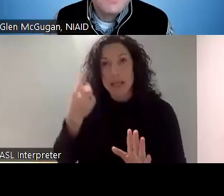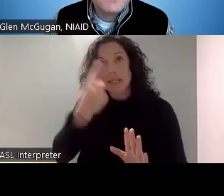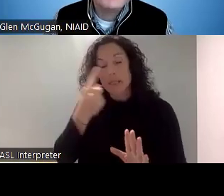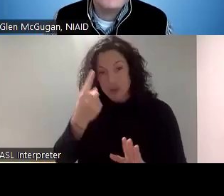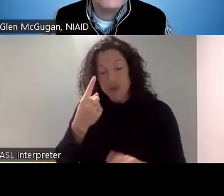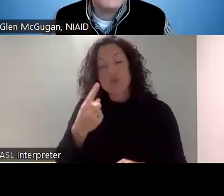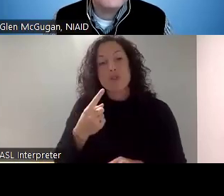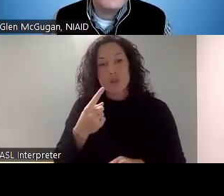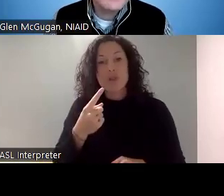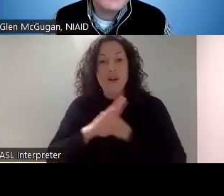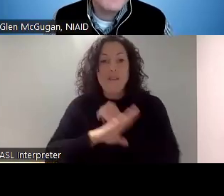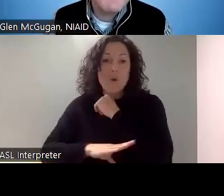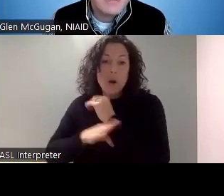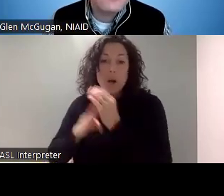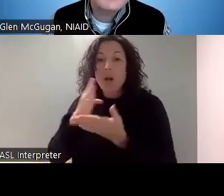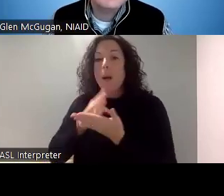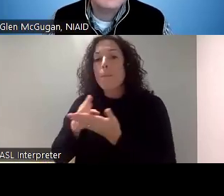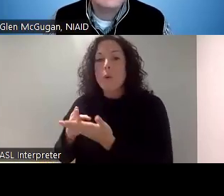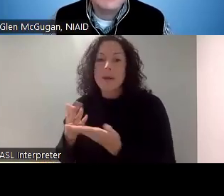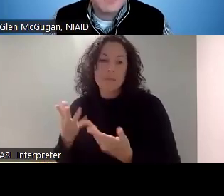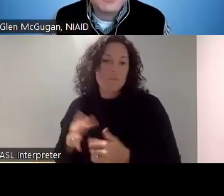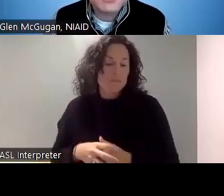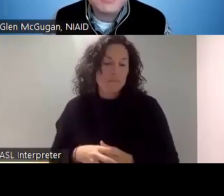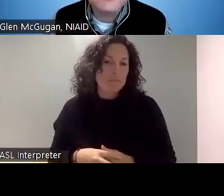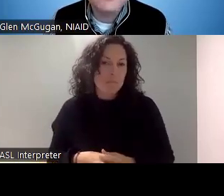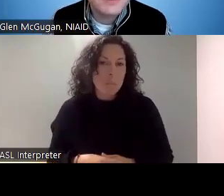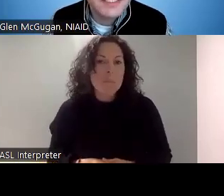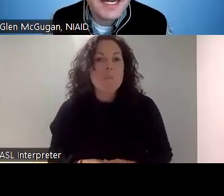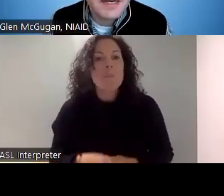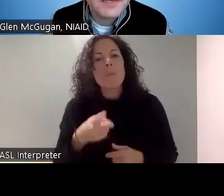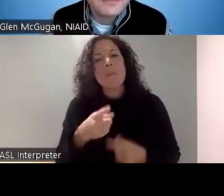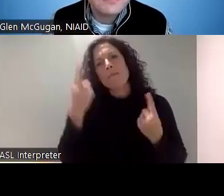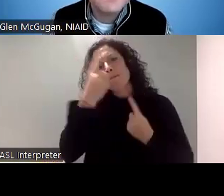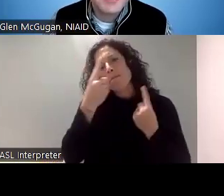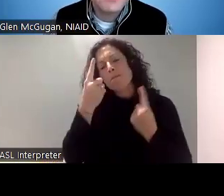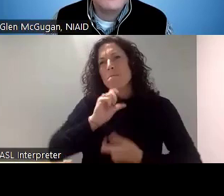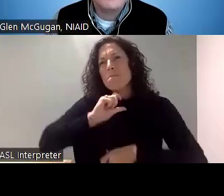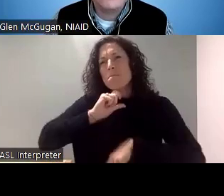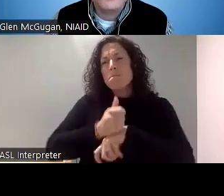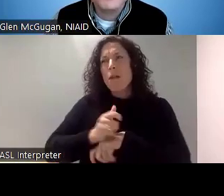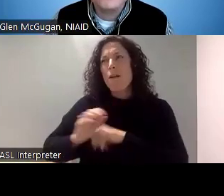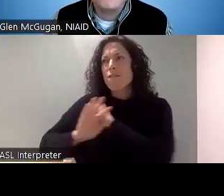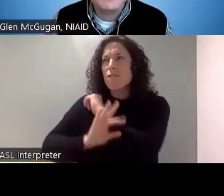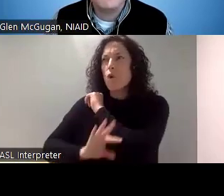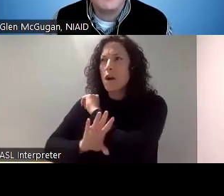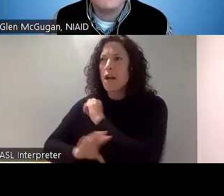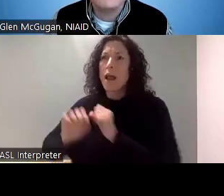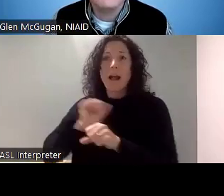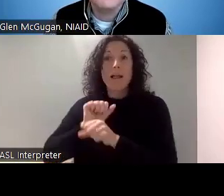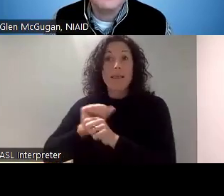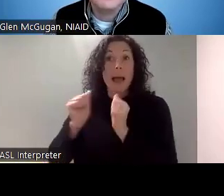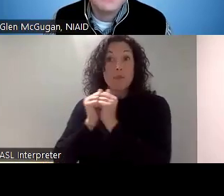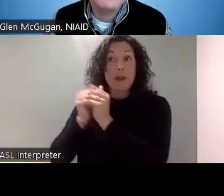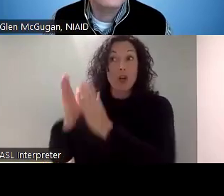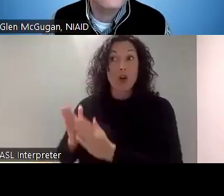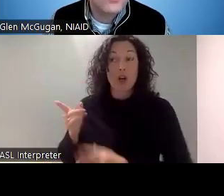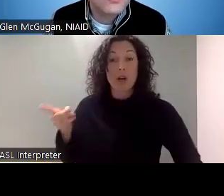All right. So when you're thinking about establishing a foreign collaborator, I would encourage you to think about the type of role